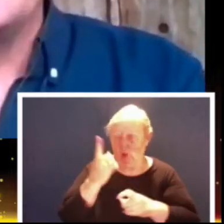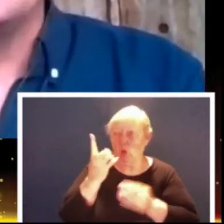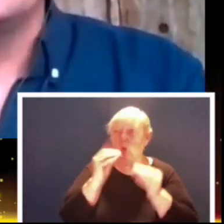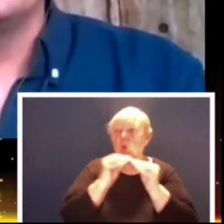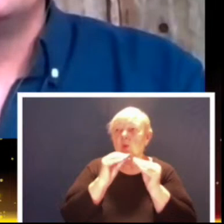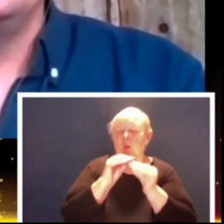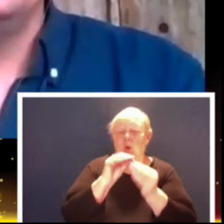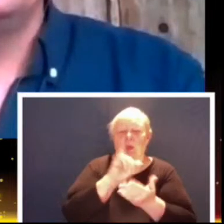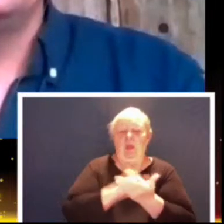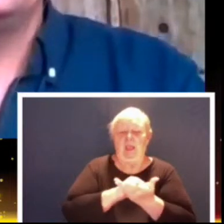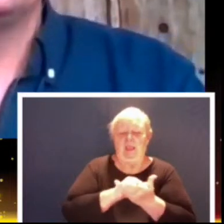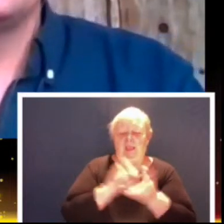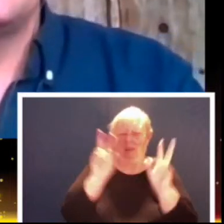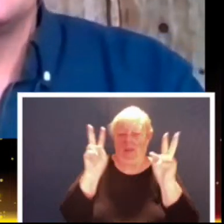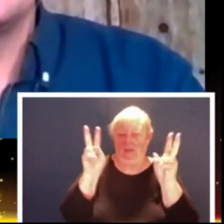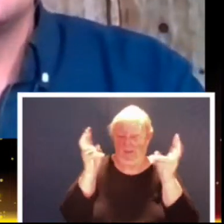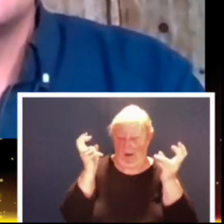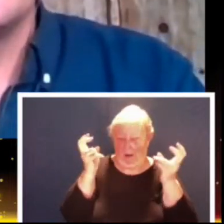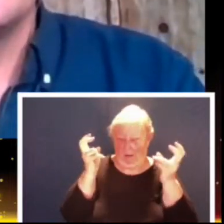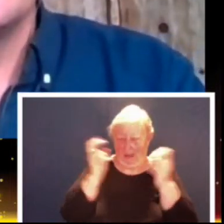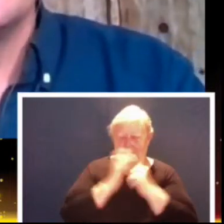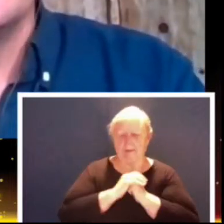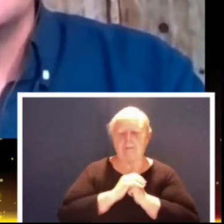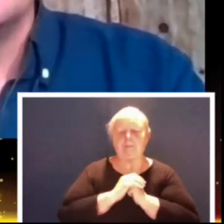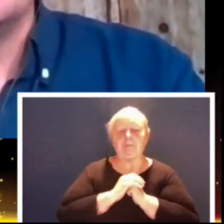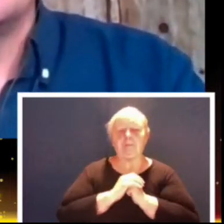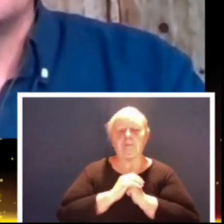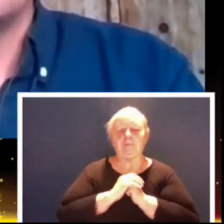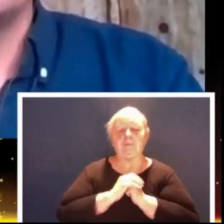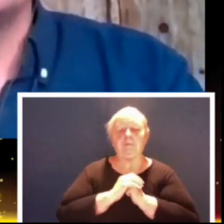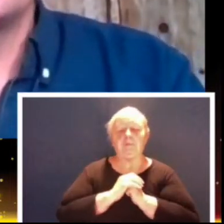Where do you feel like the world is going